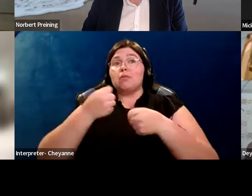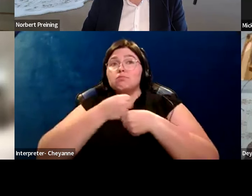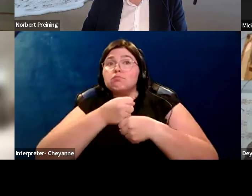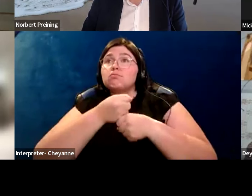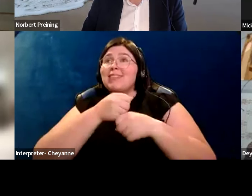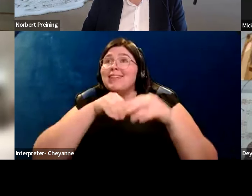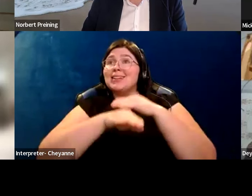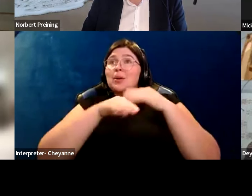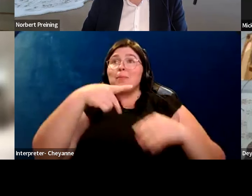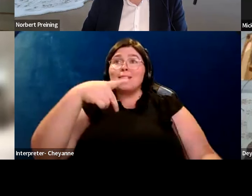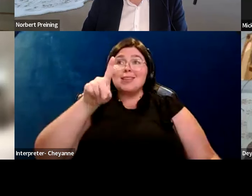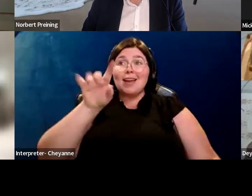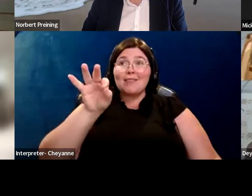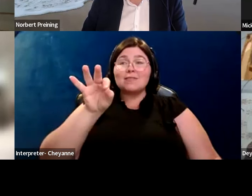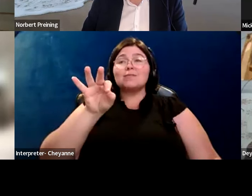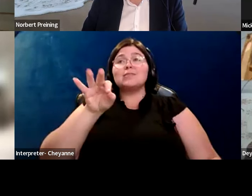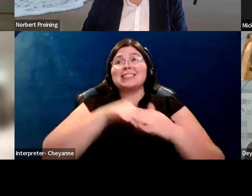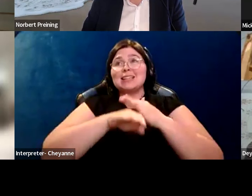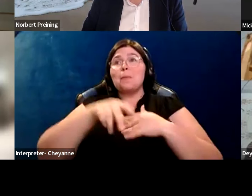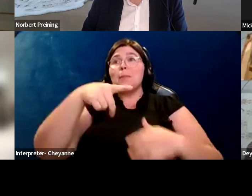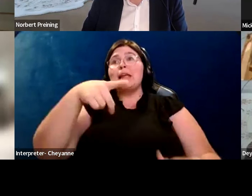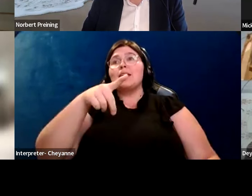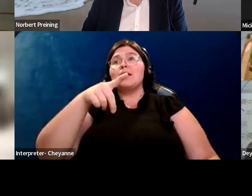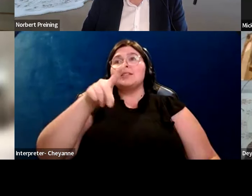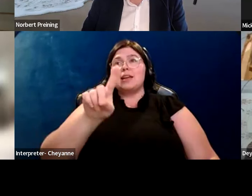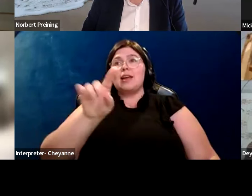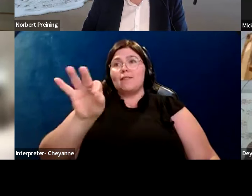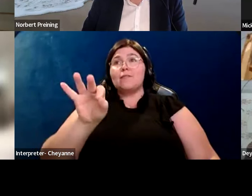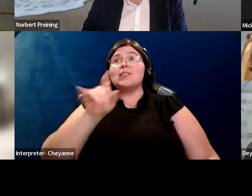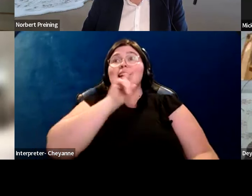And I mean "accessible PDFs," I mean that are actually usable